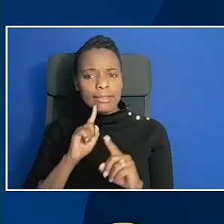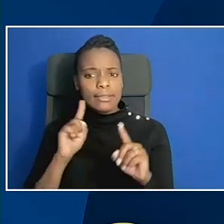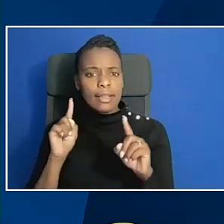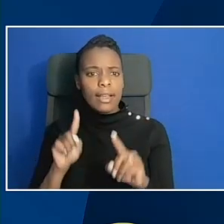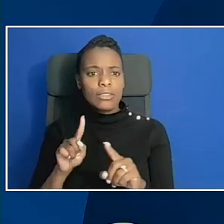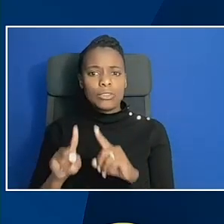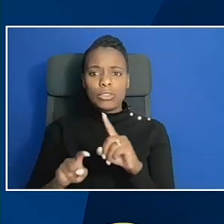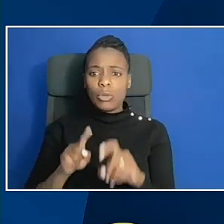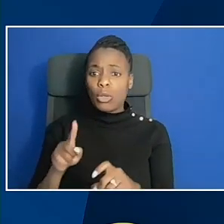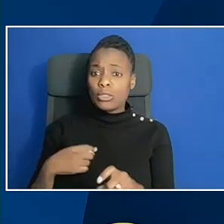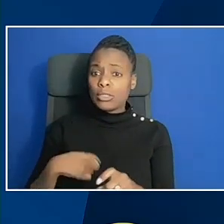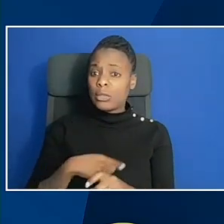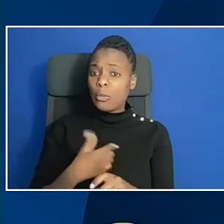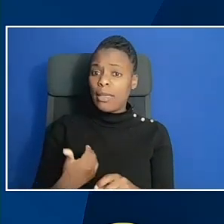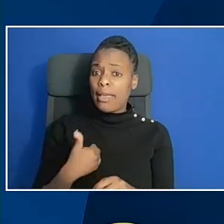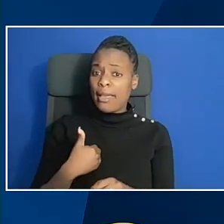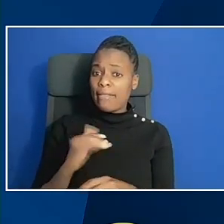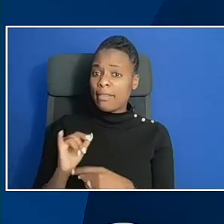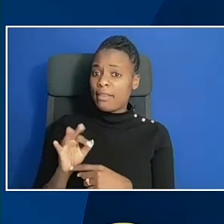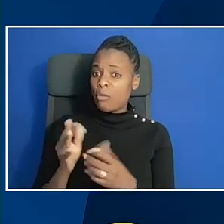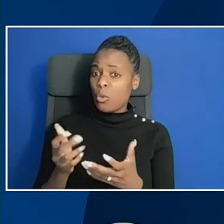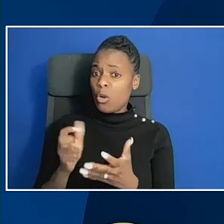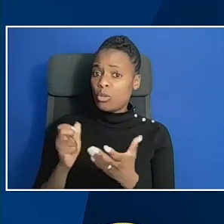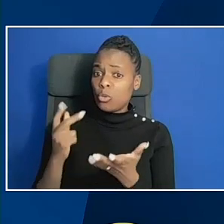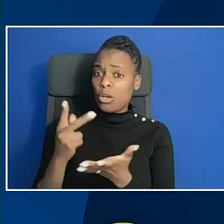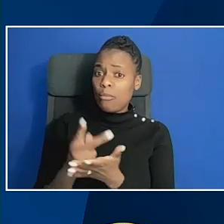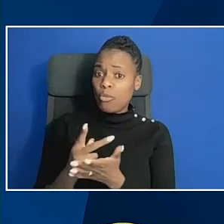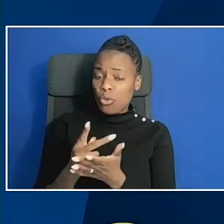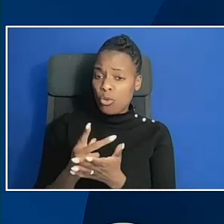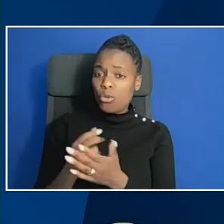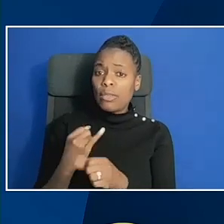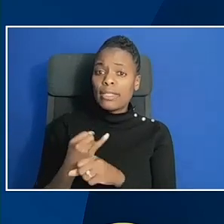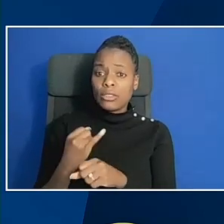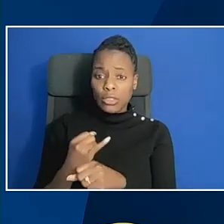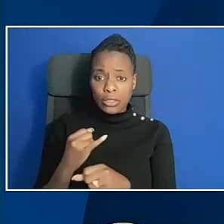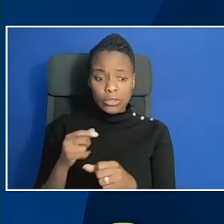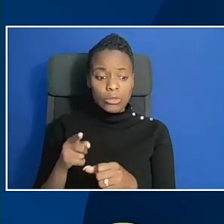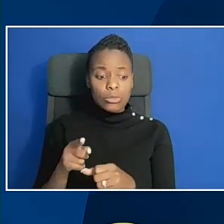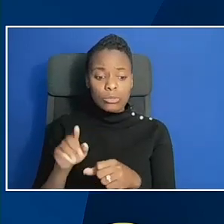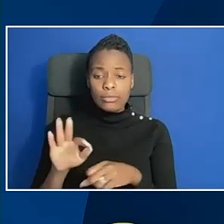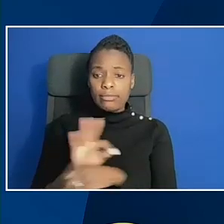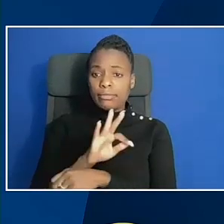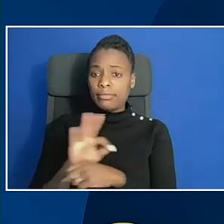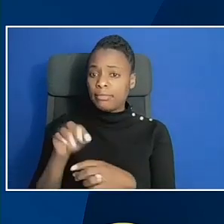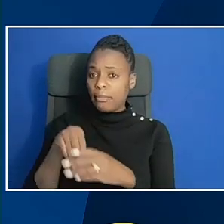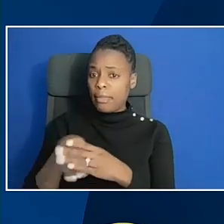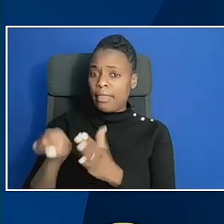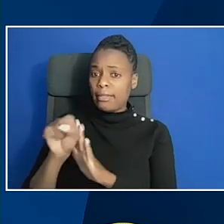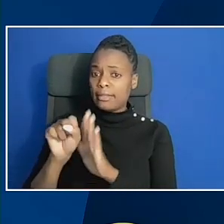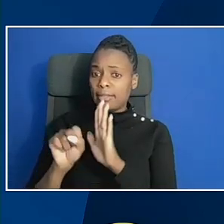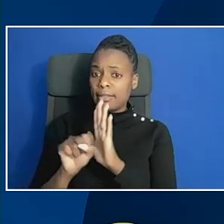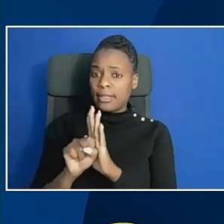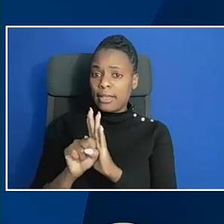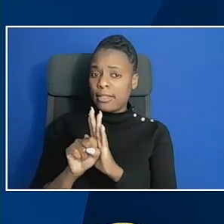about whether we want to approve this institution to operate in this state? And we don't need to make them go through